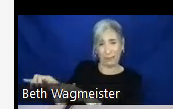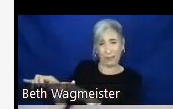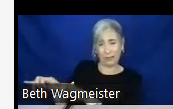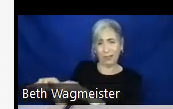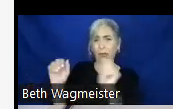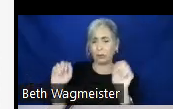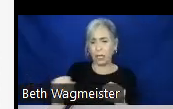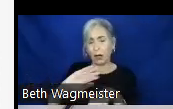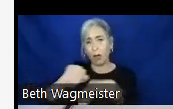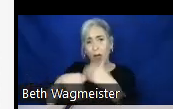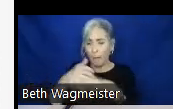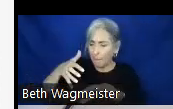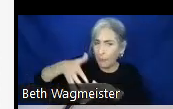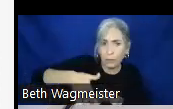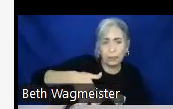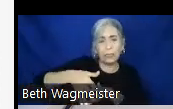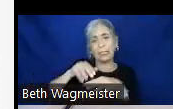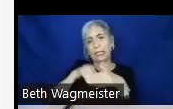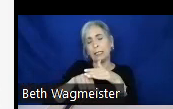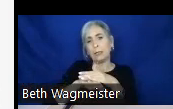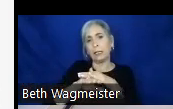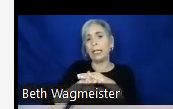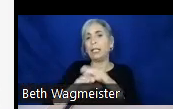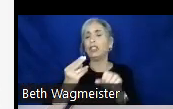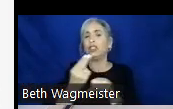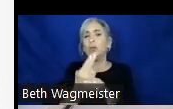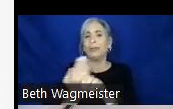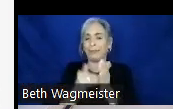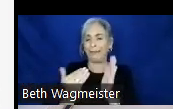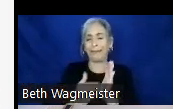build in accessibility and make it reusable, repeatable. It is a bit of a responsibility